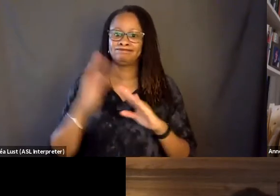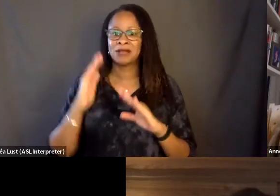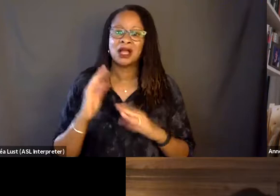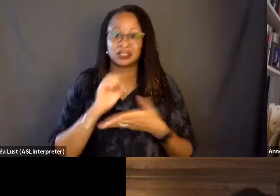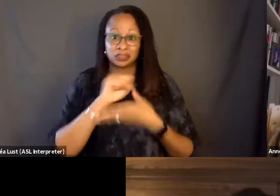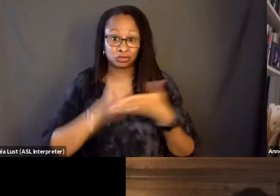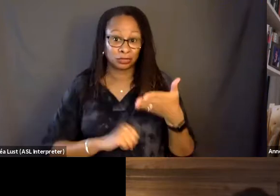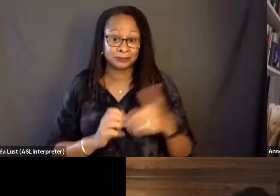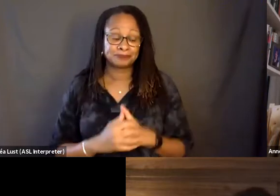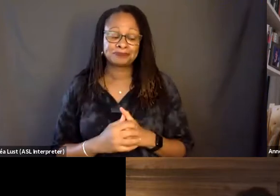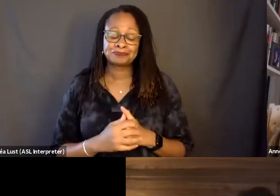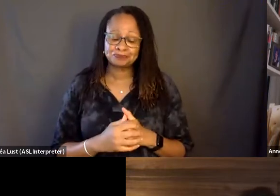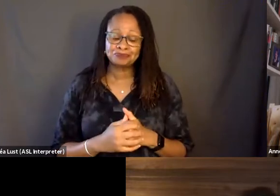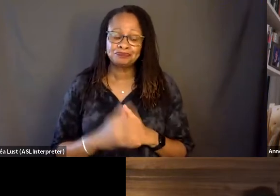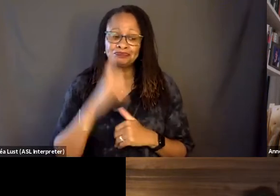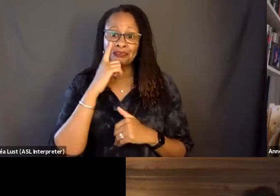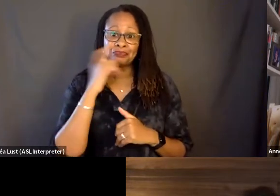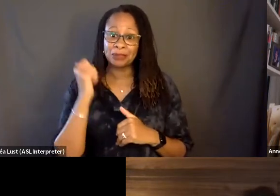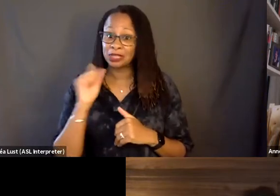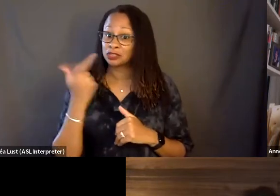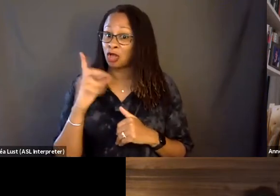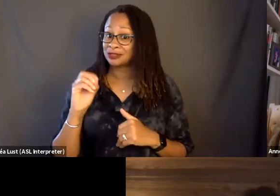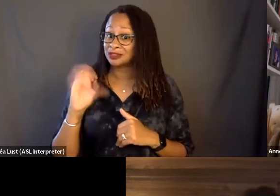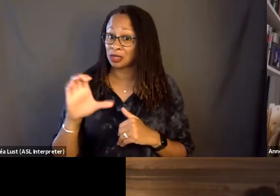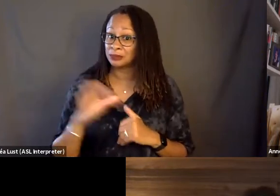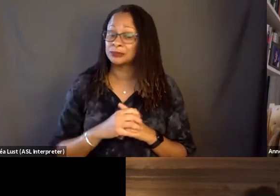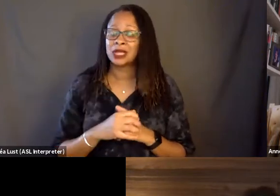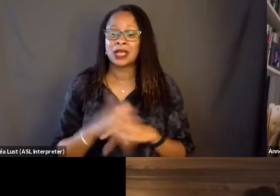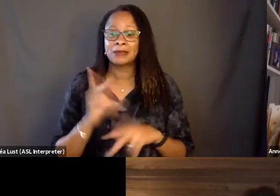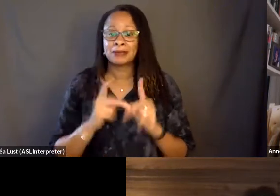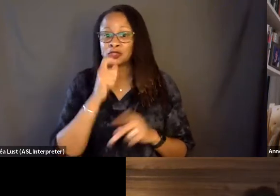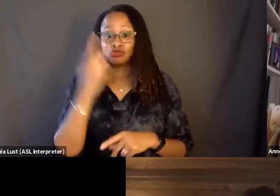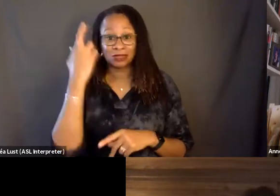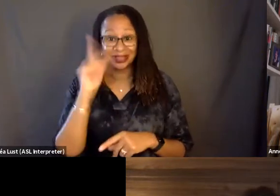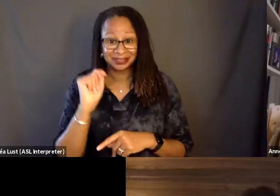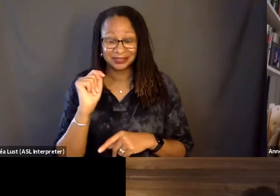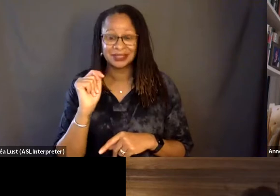Because all documentaries, even though people don't realize it, end up being scripted.